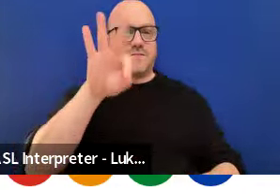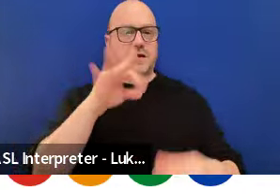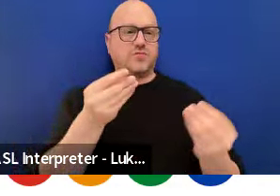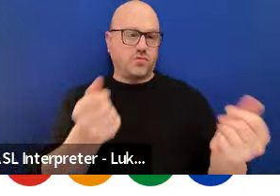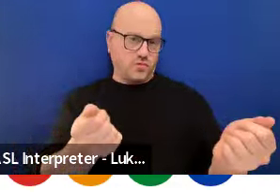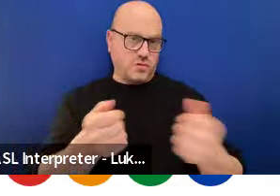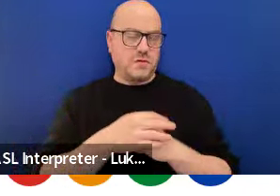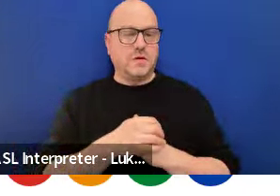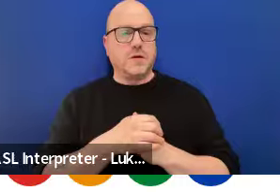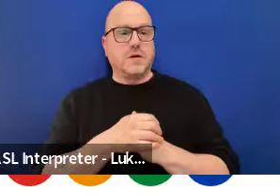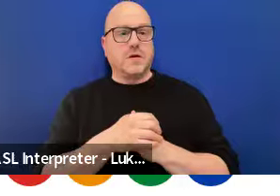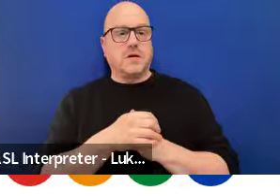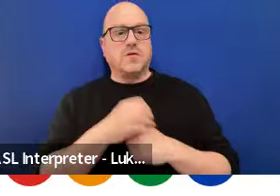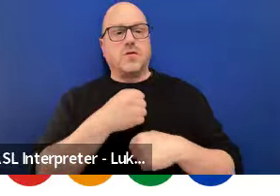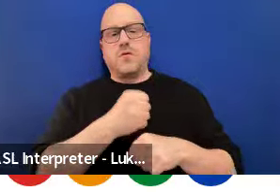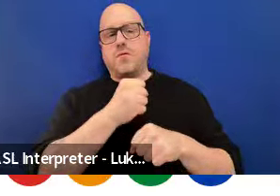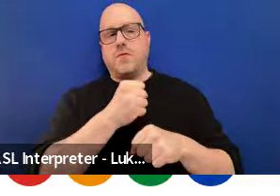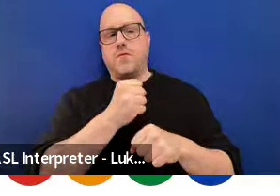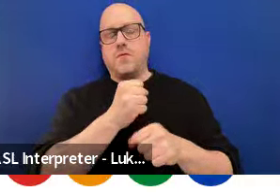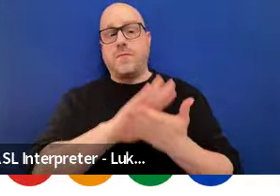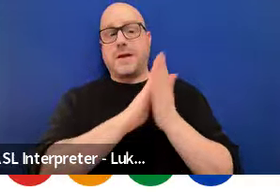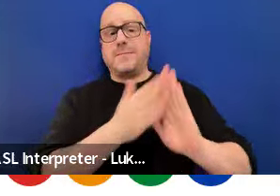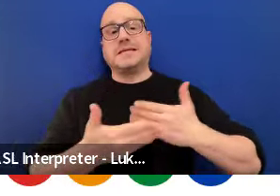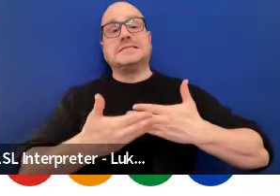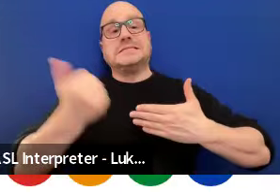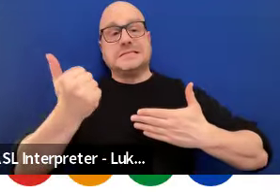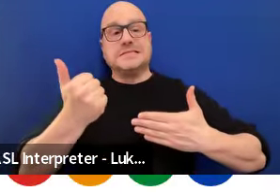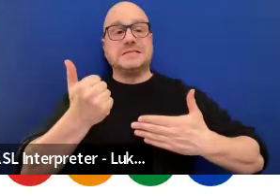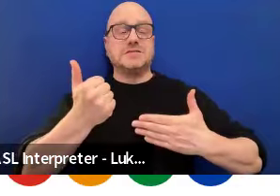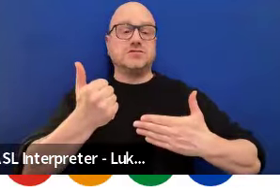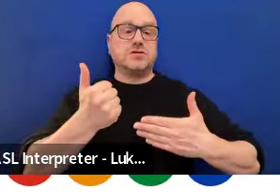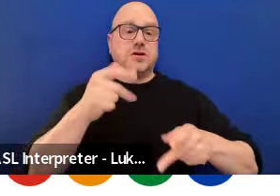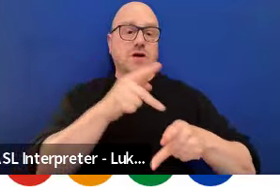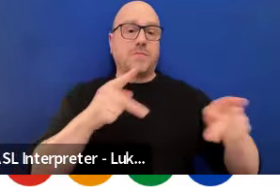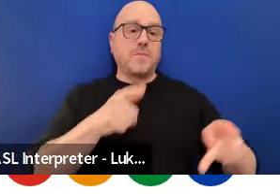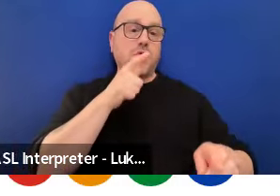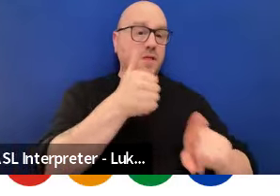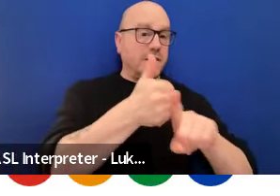OUTSIDE OF WORK INITIATIVES IS ADVANCING A SET OF ACCESSIBLE WAYFINDING SOLUTIONS.